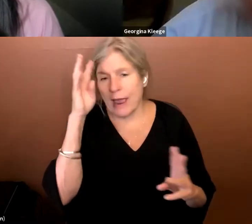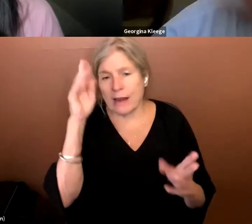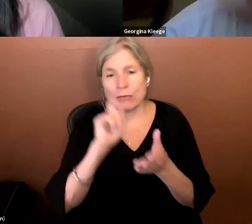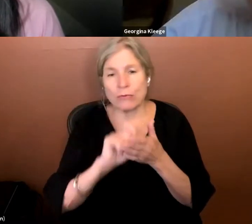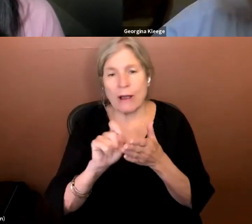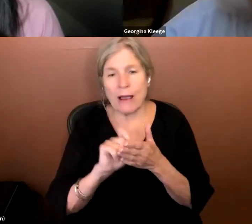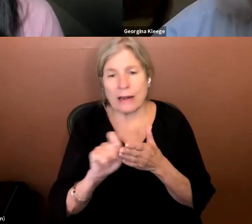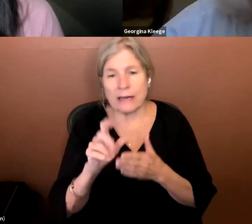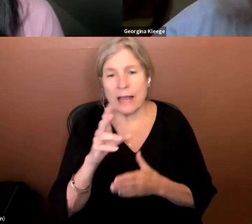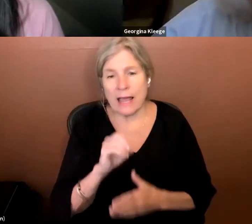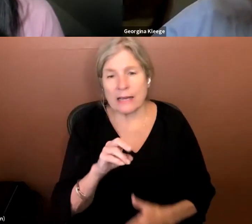disability studies.